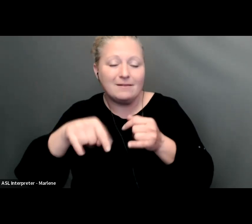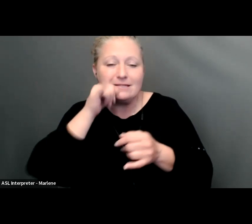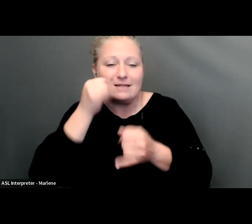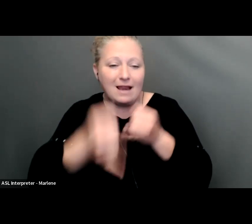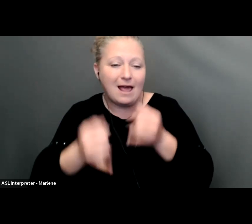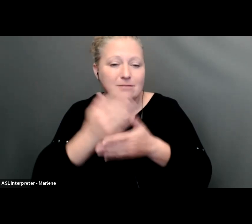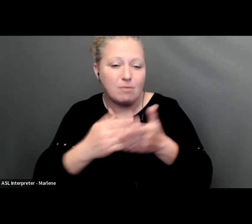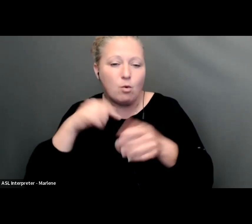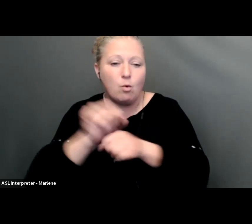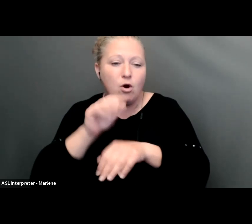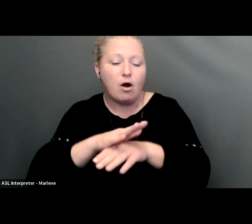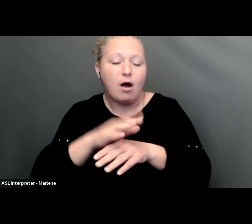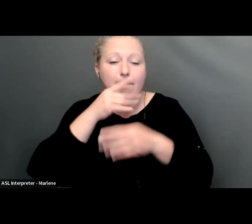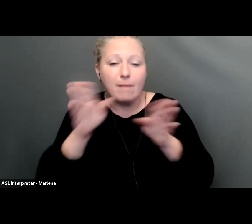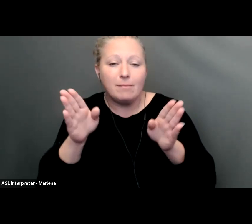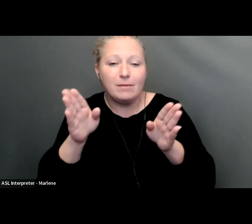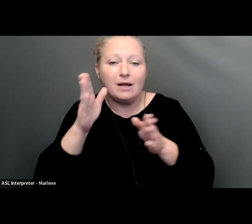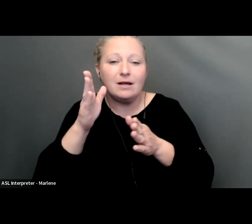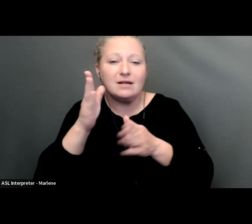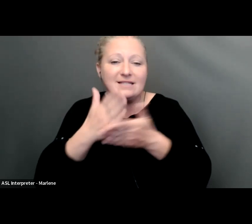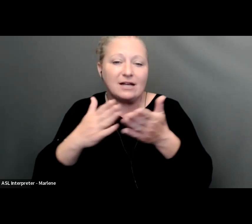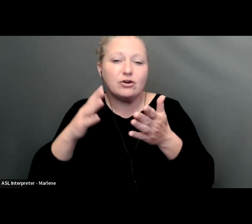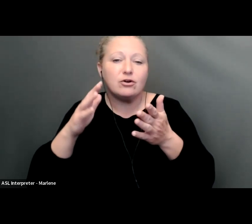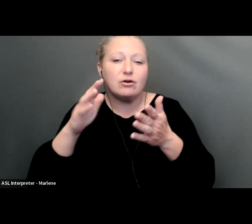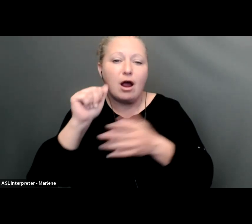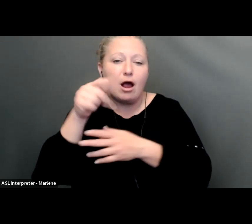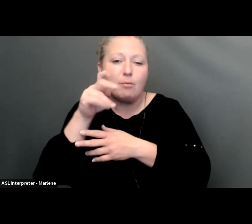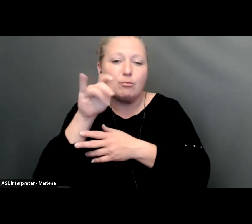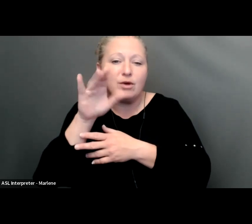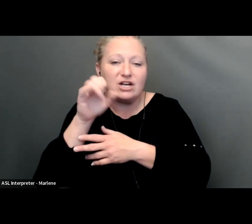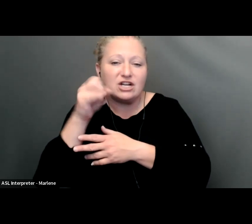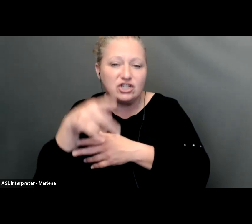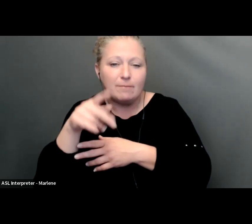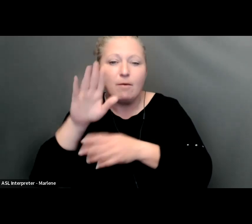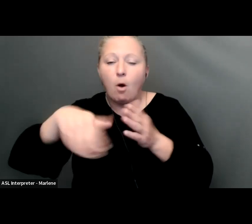we're working on public sector apprenticeship. So the public sector at all levels state and local is